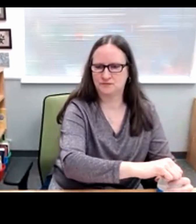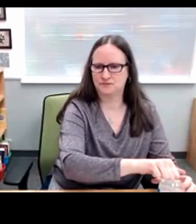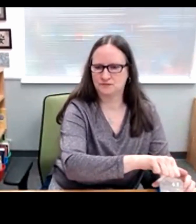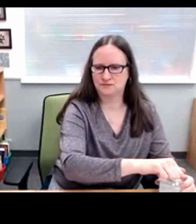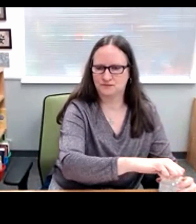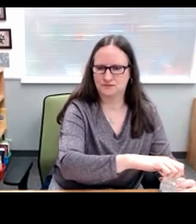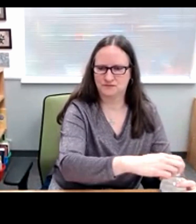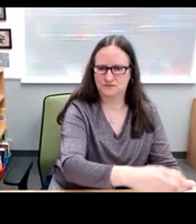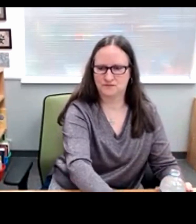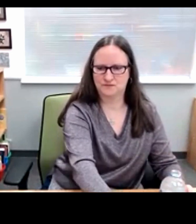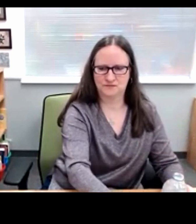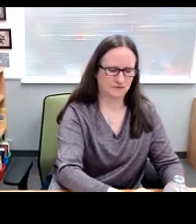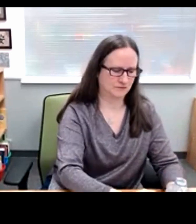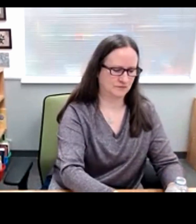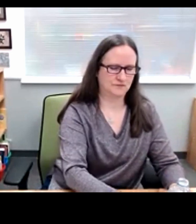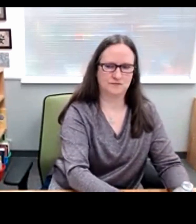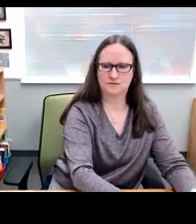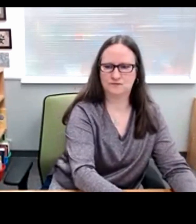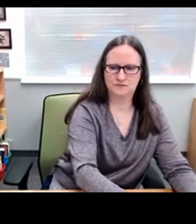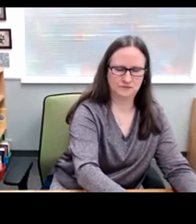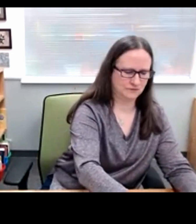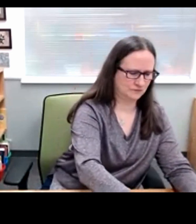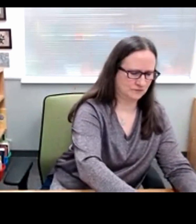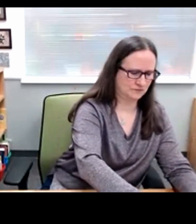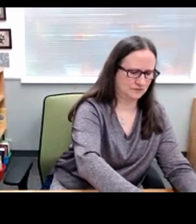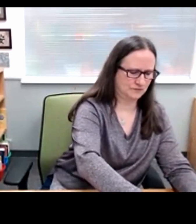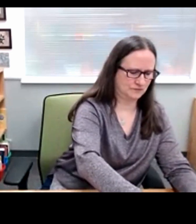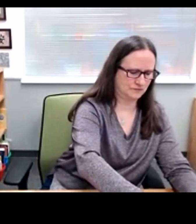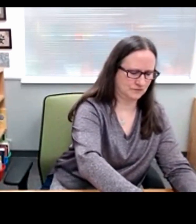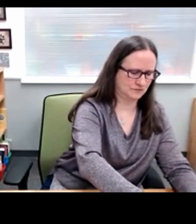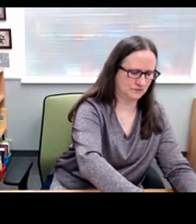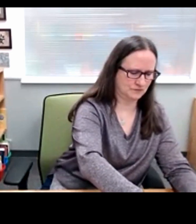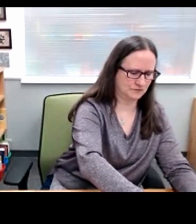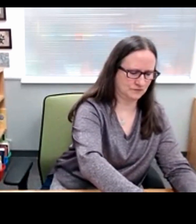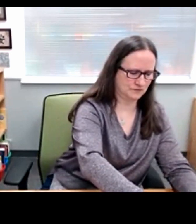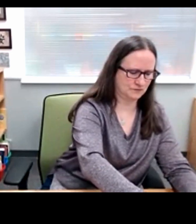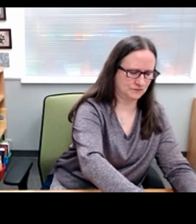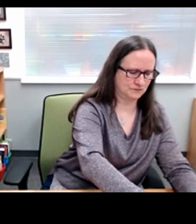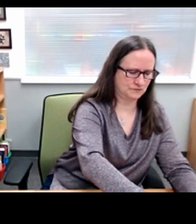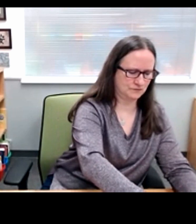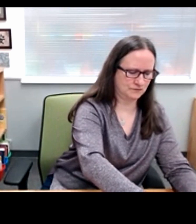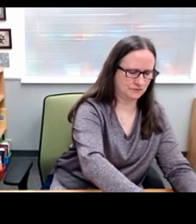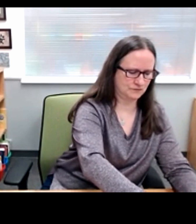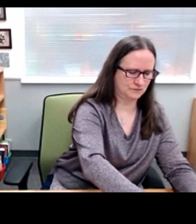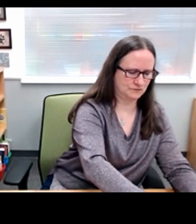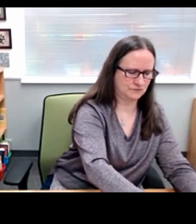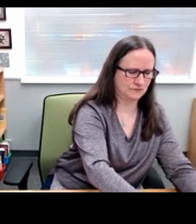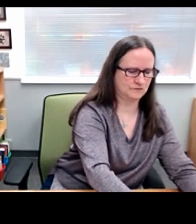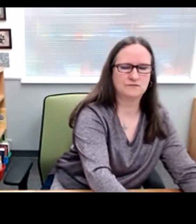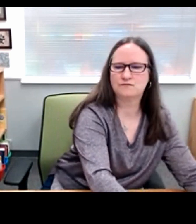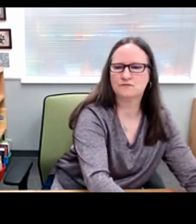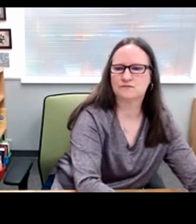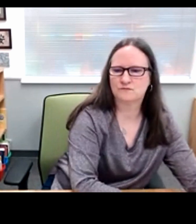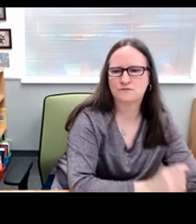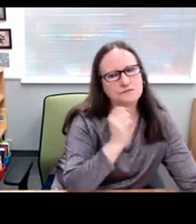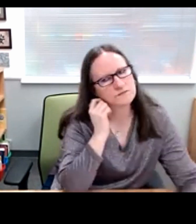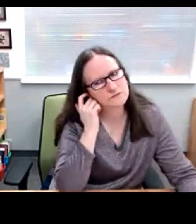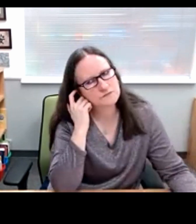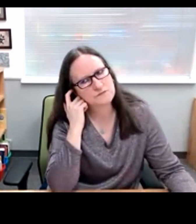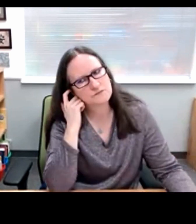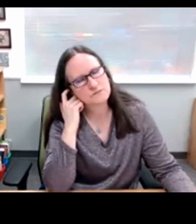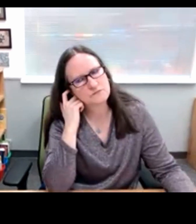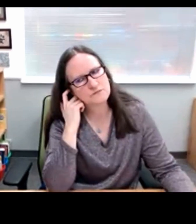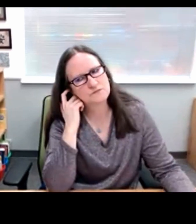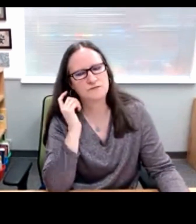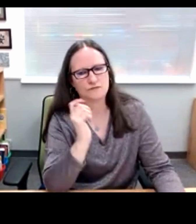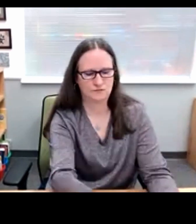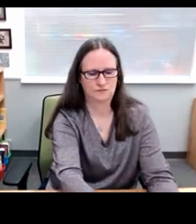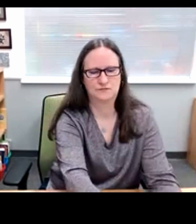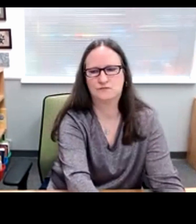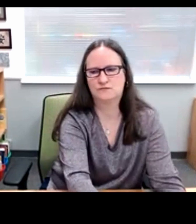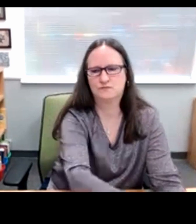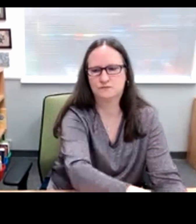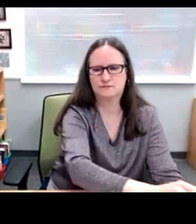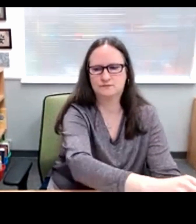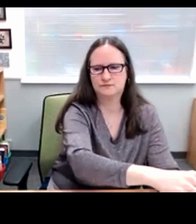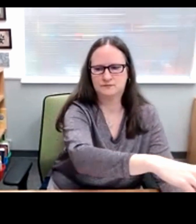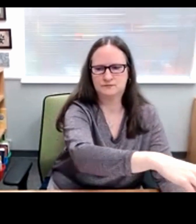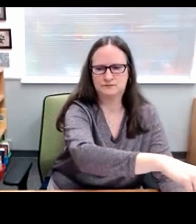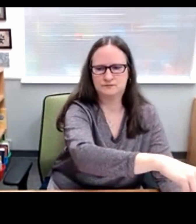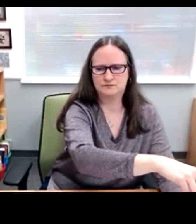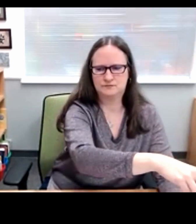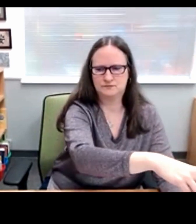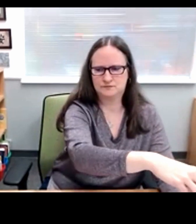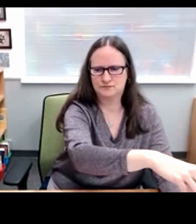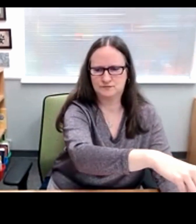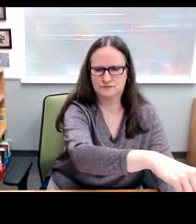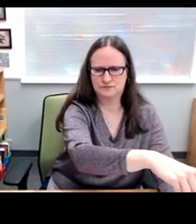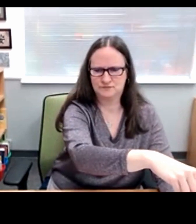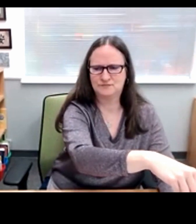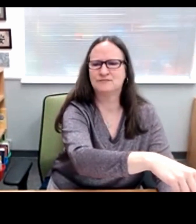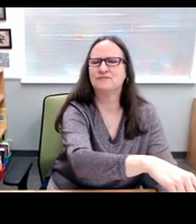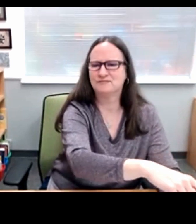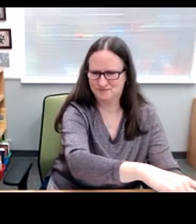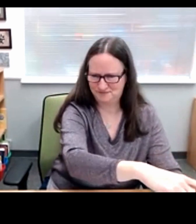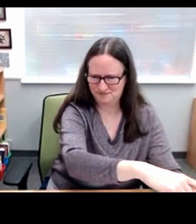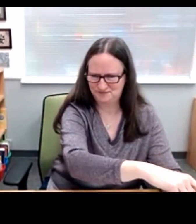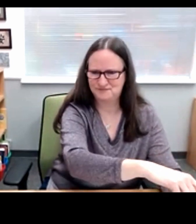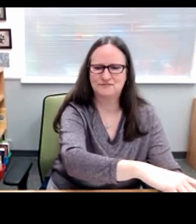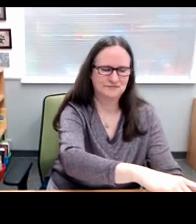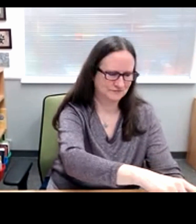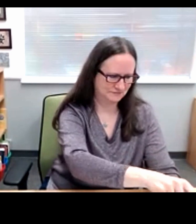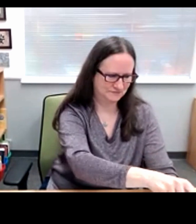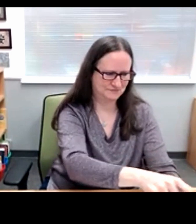we have the months in the year. It's choppy video, hard to read. So,